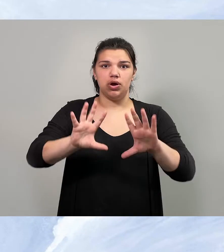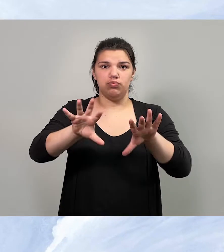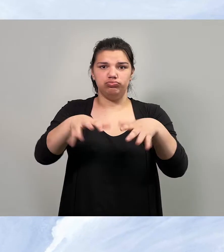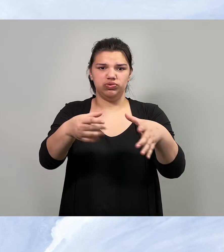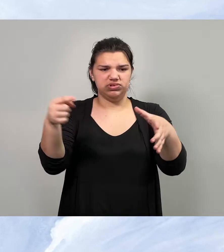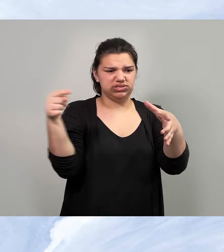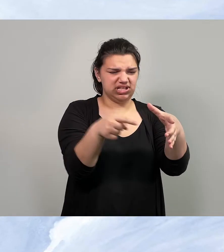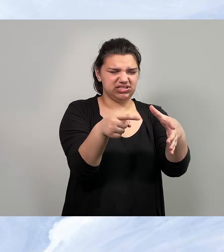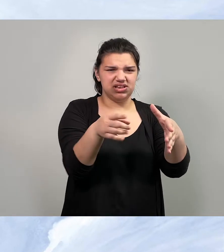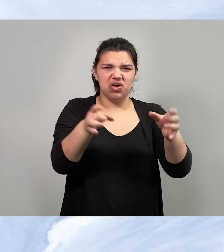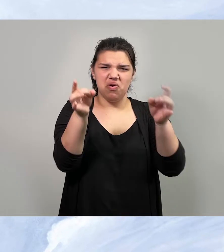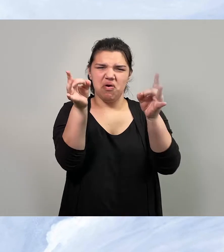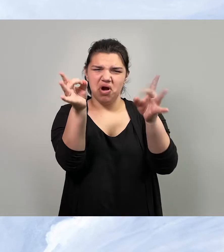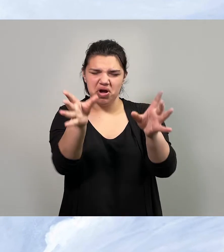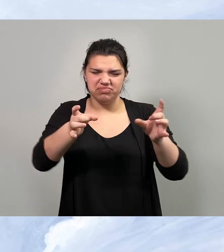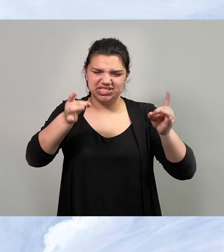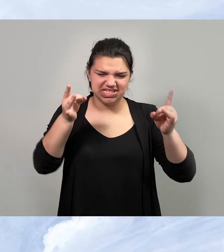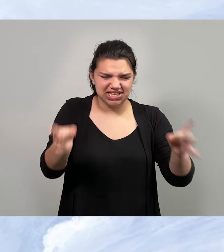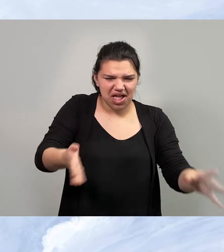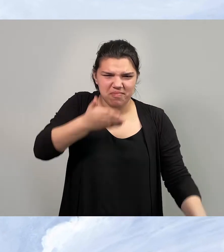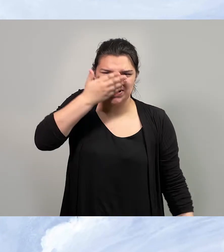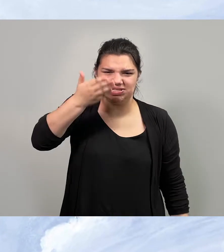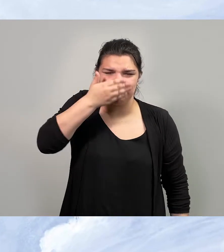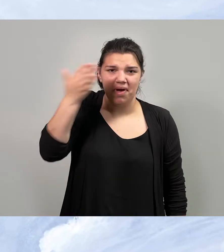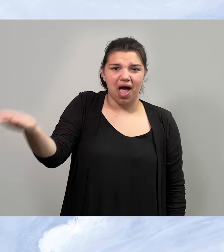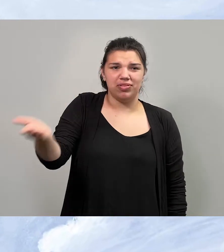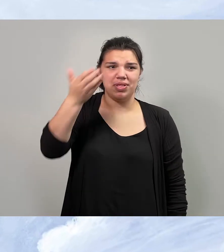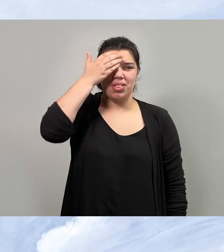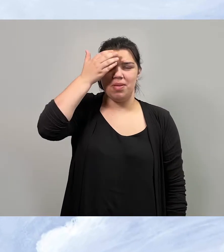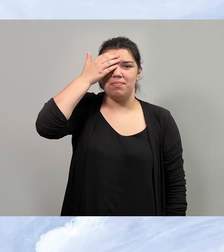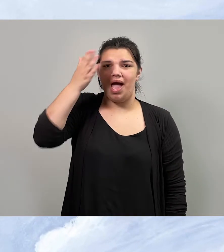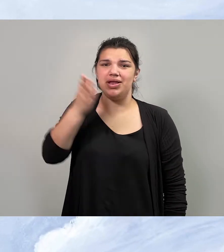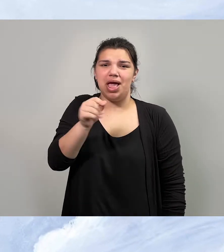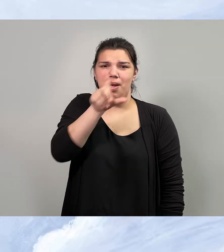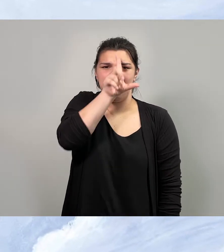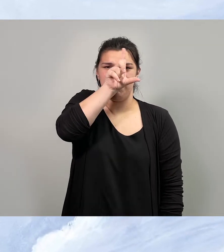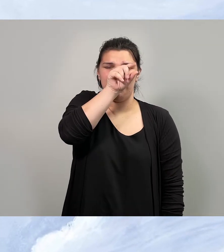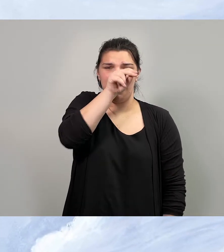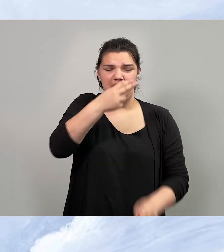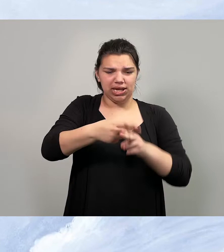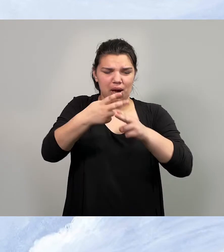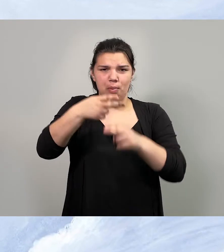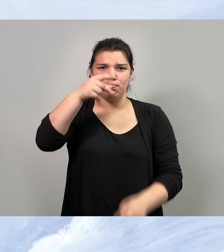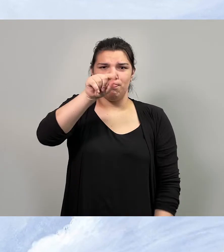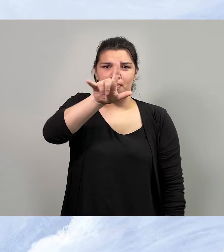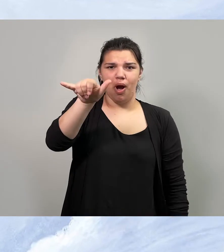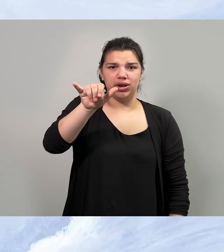The crew consisted of a terrible horrible smelly pirate and a parrot named Polly with no sense of smell.